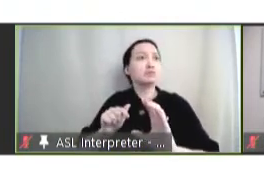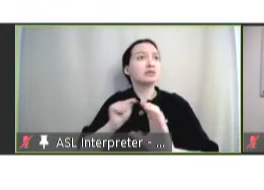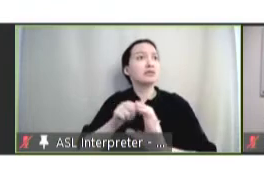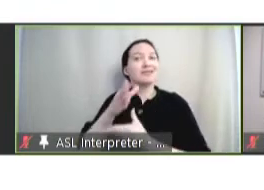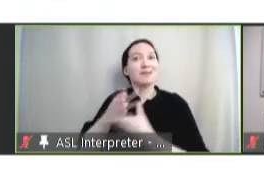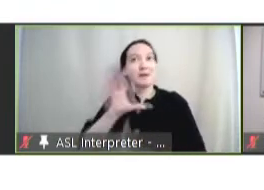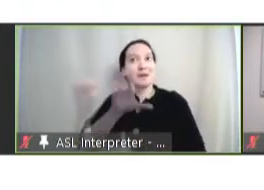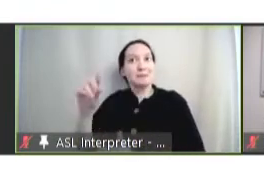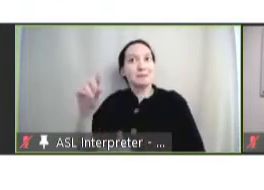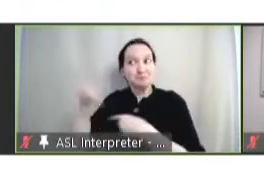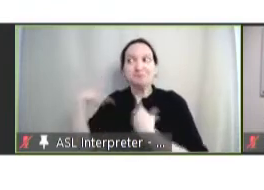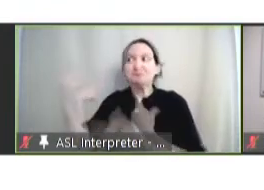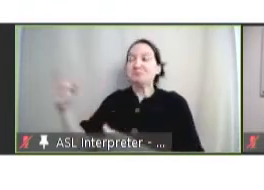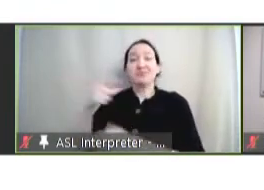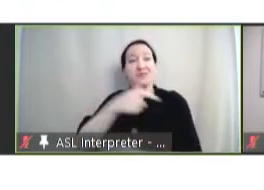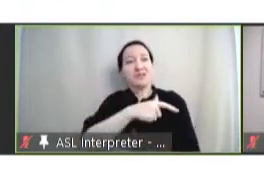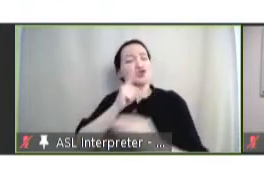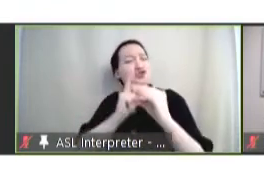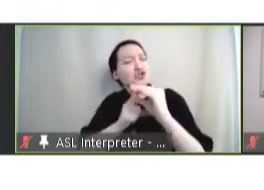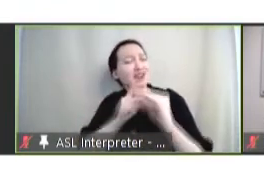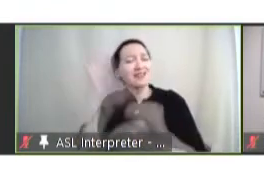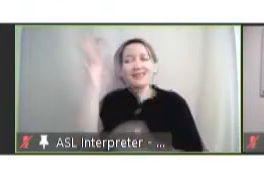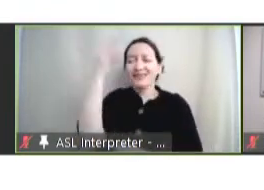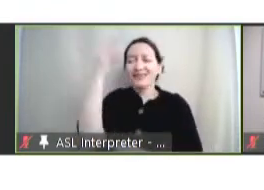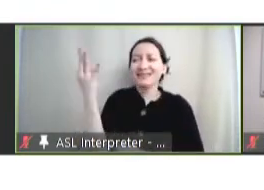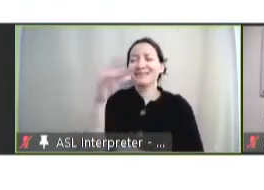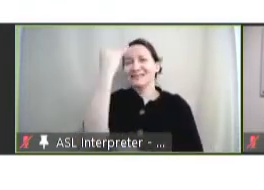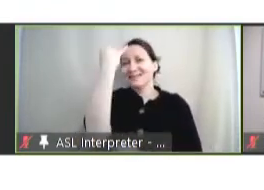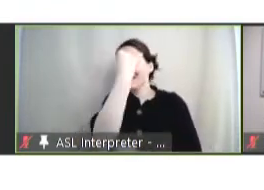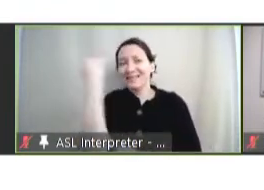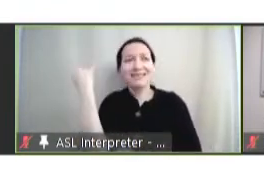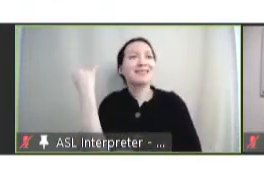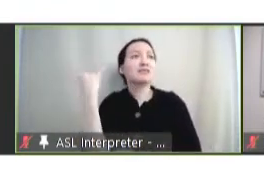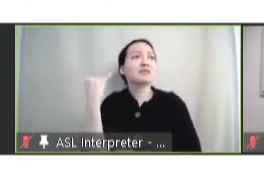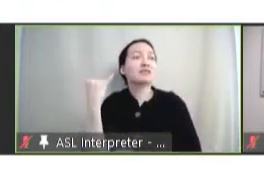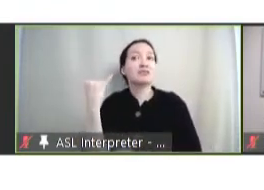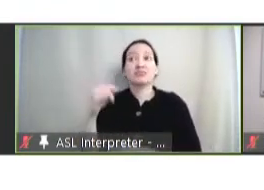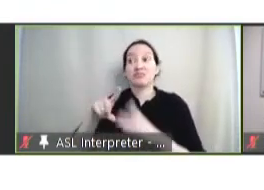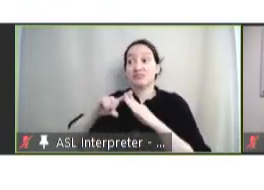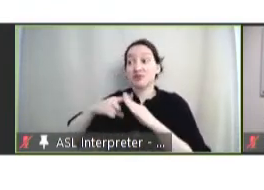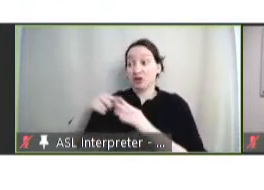had been in China and France and Italy when the pandemic was starting there before it hit here in